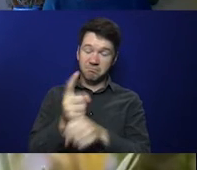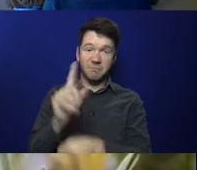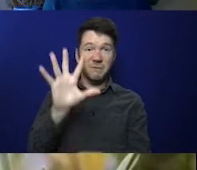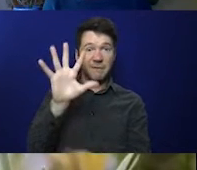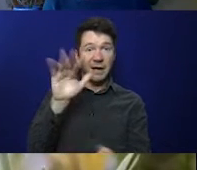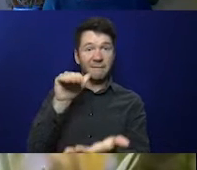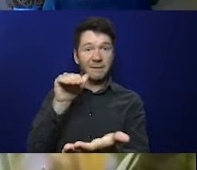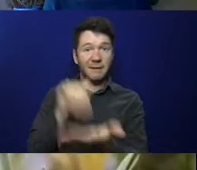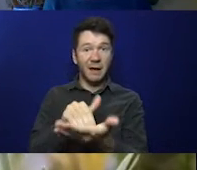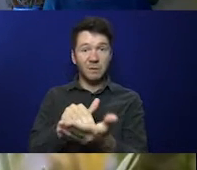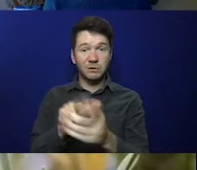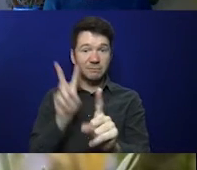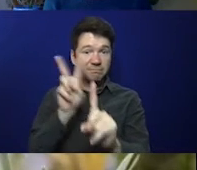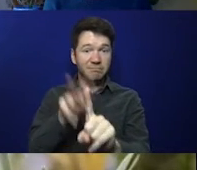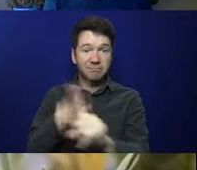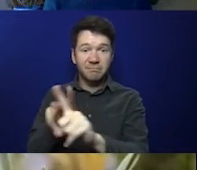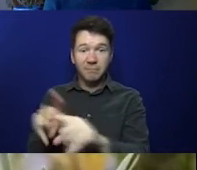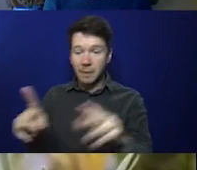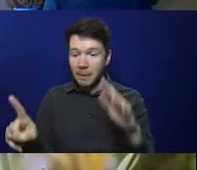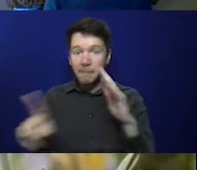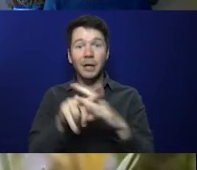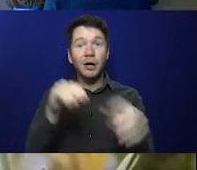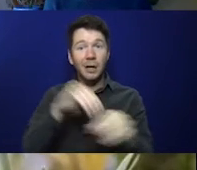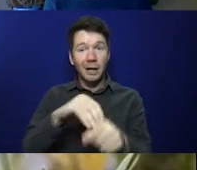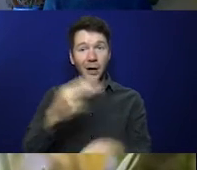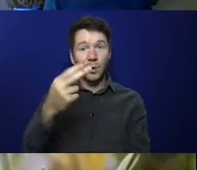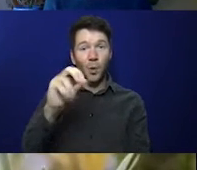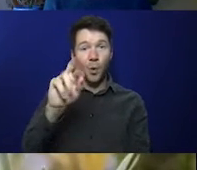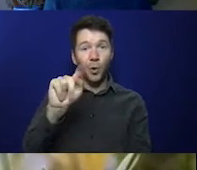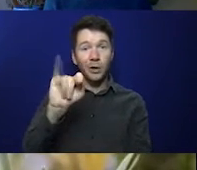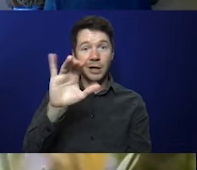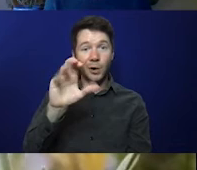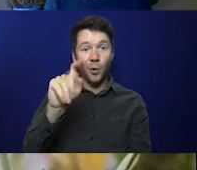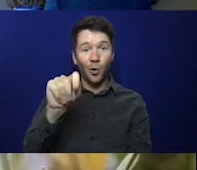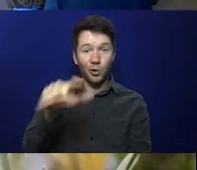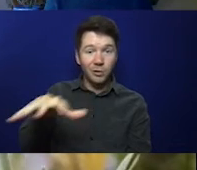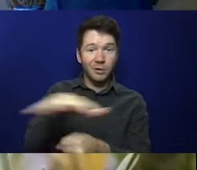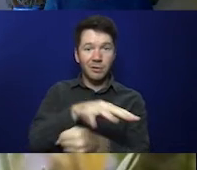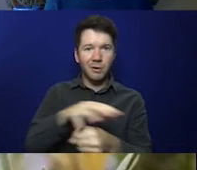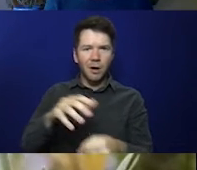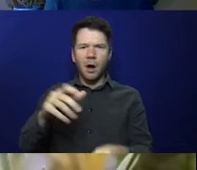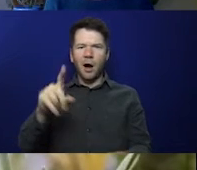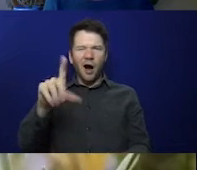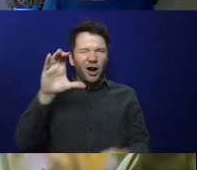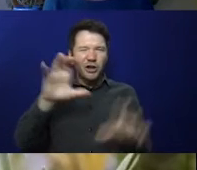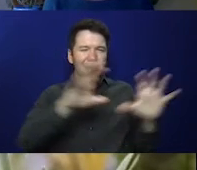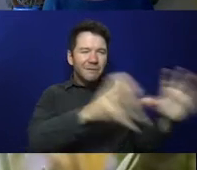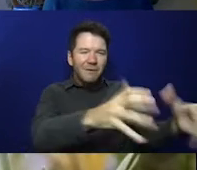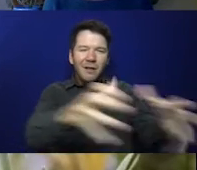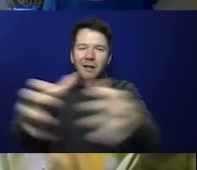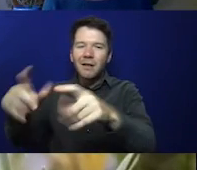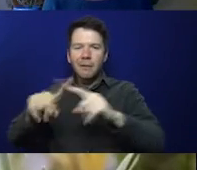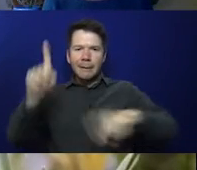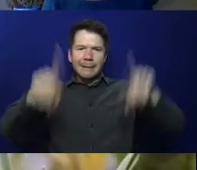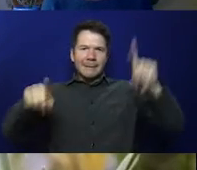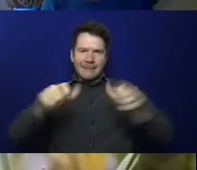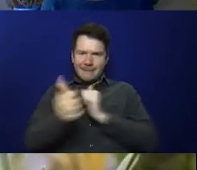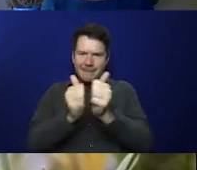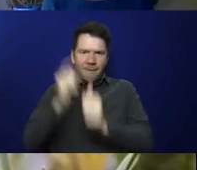Each year over 5000 entries appear in the Horticourt, hundreds of classes, all vying for a blue ribbon.